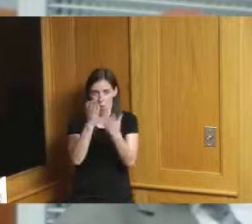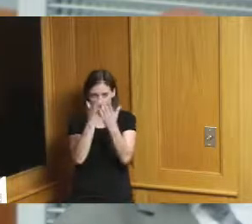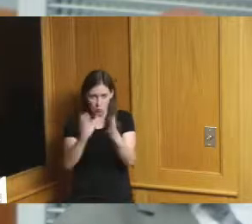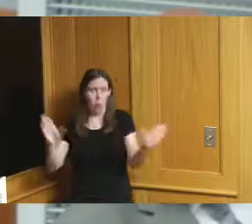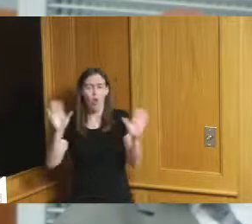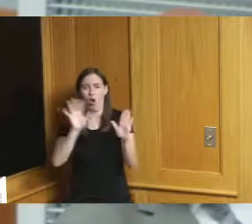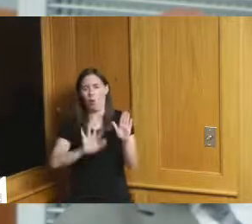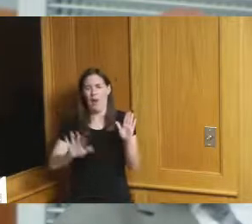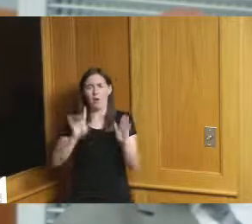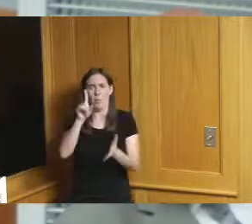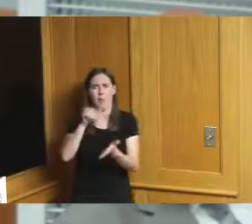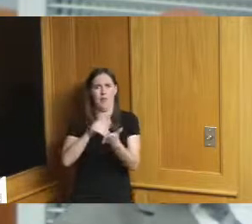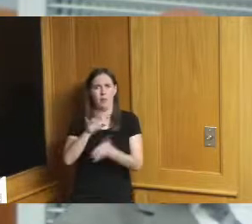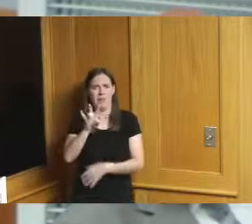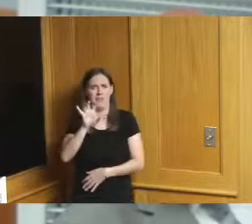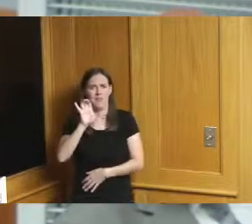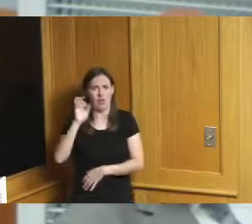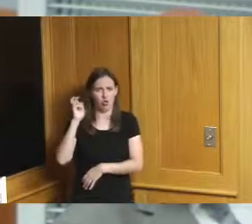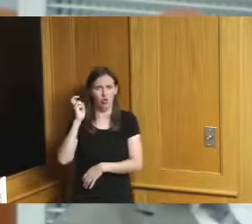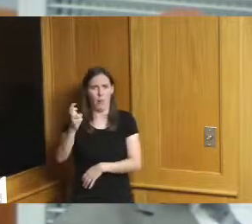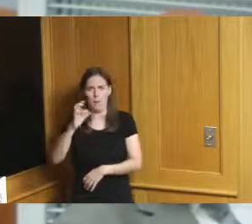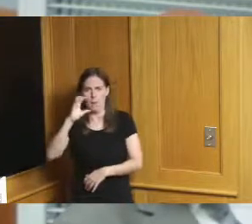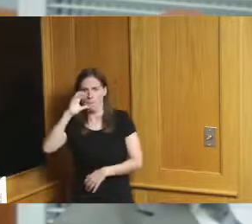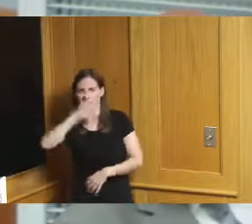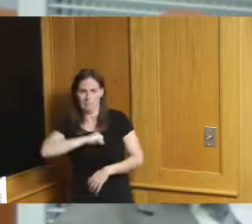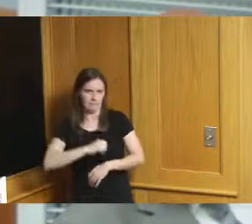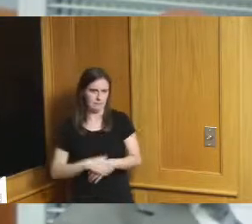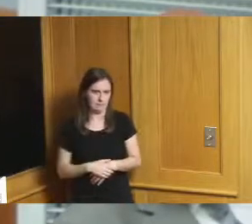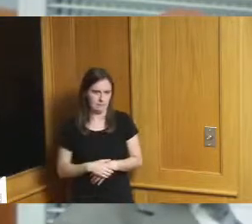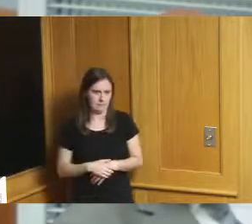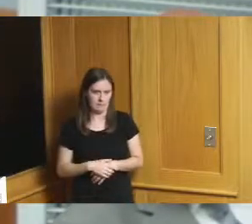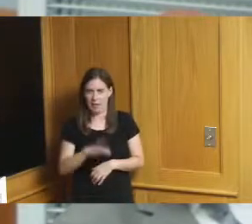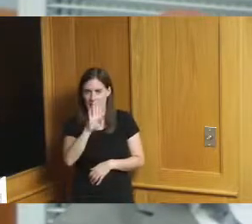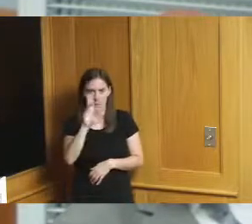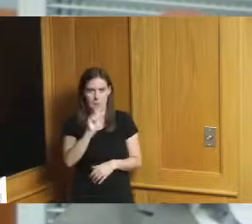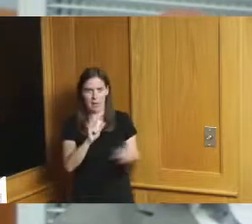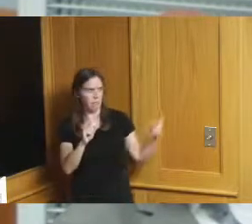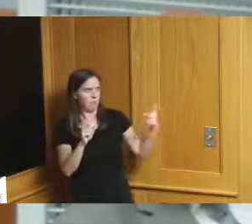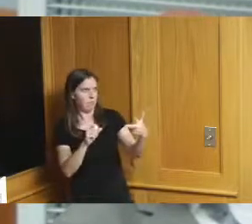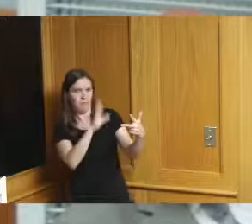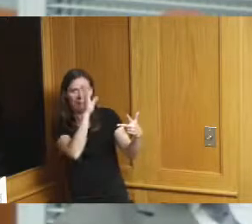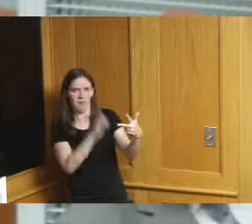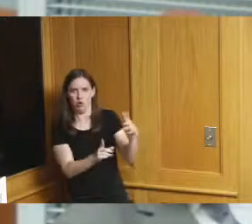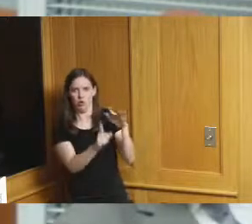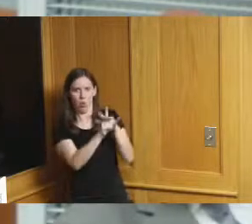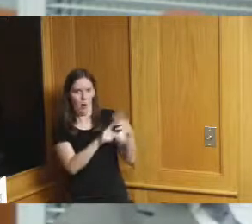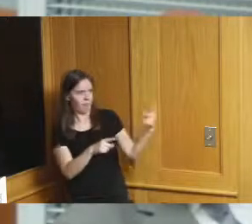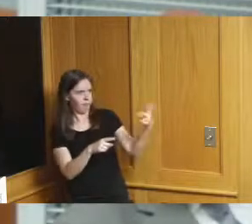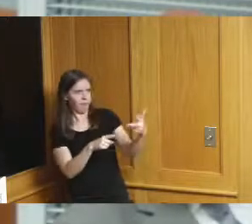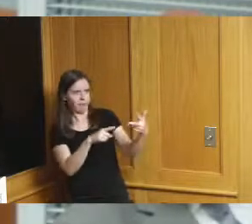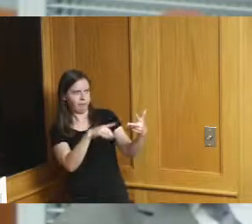1700 trips and made meaning the bus didn't show up because we have an operator shorts and this is not